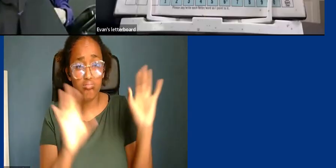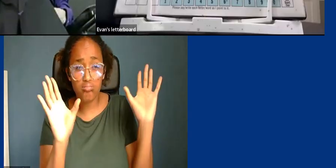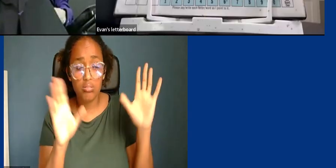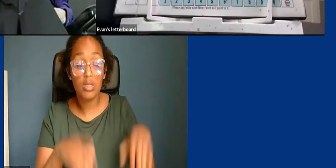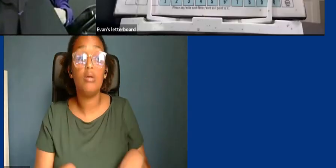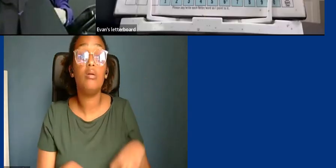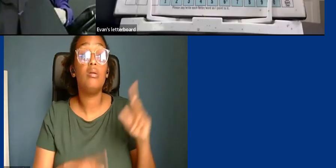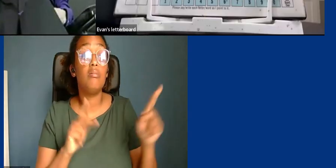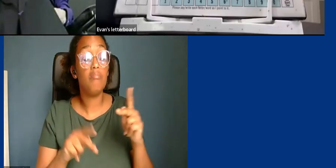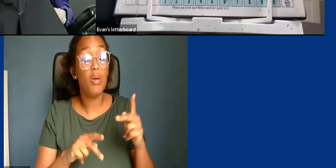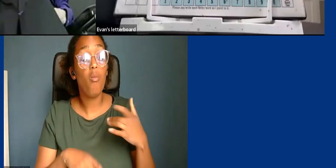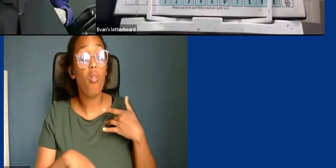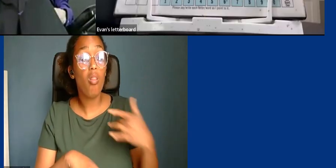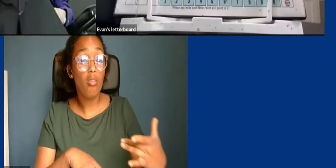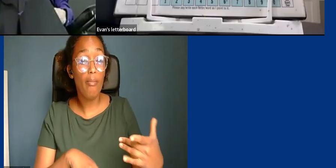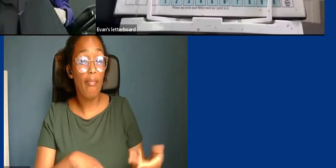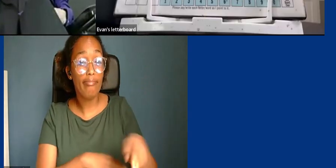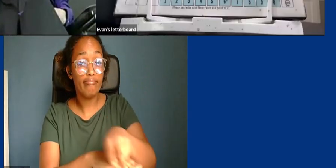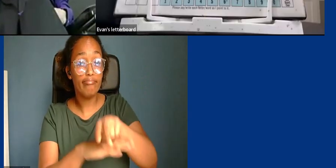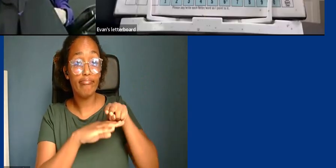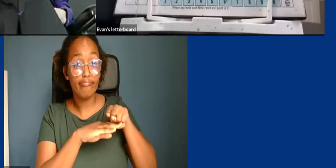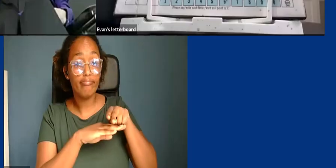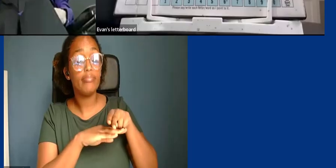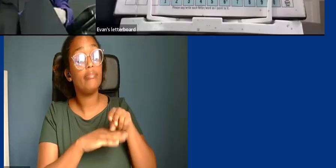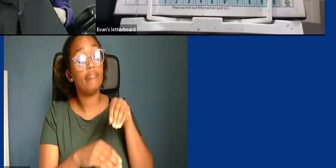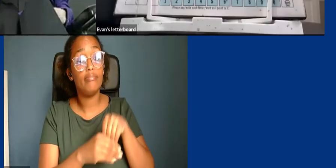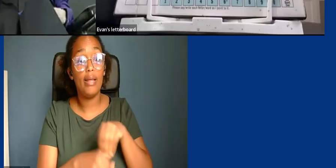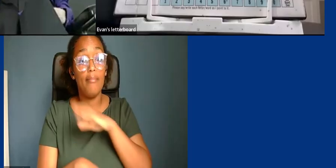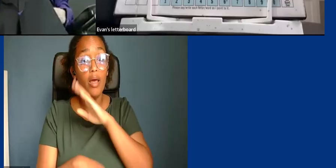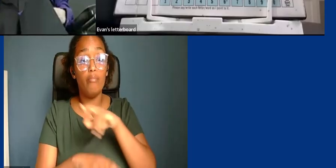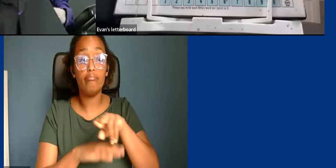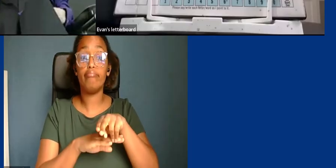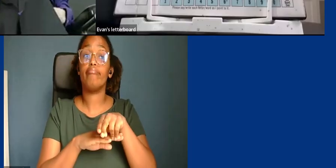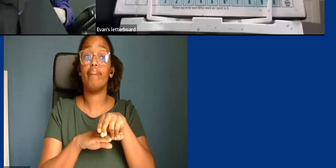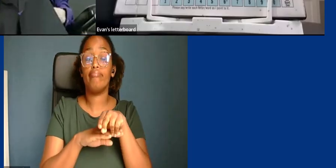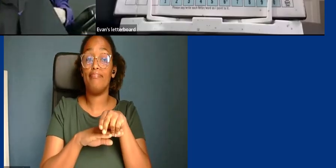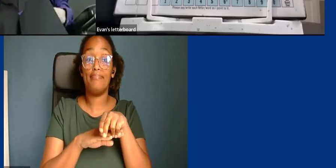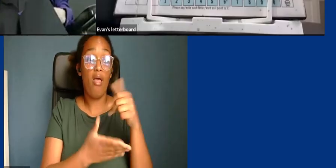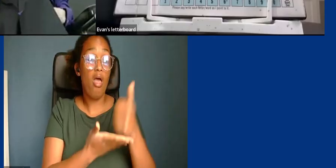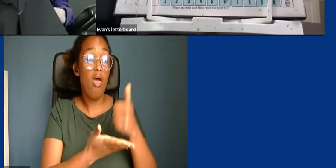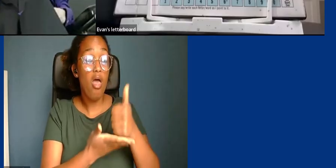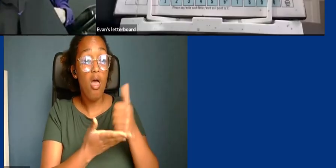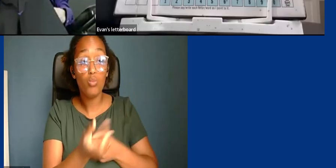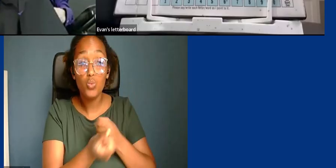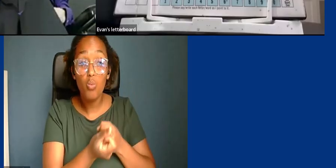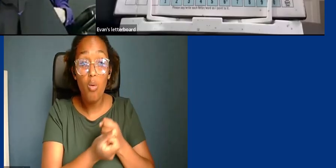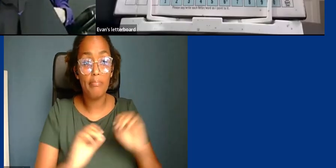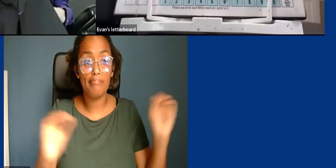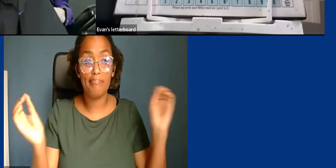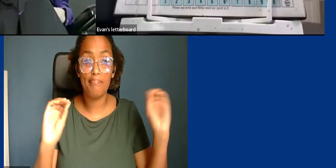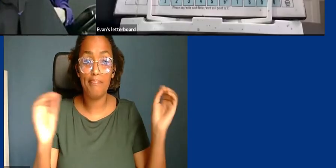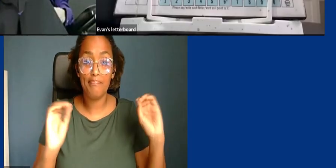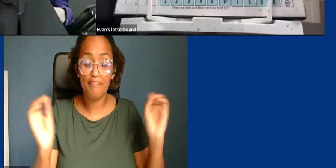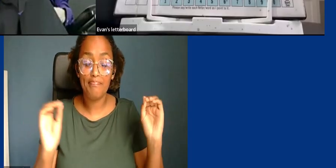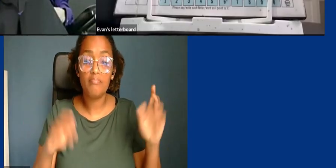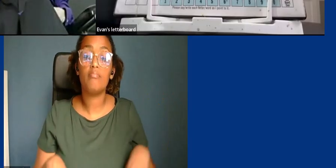all day with no one to help them get up. The basic humanity of the patient was assaulted in every way.